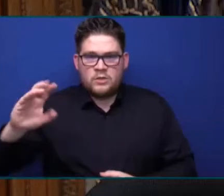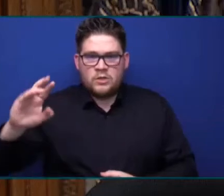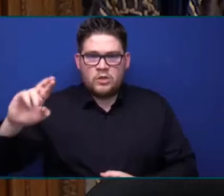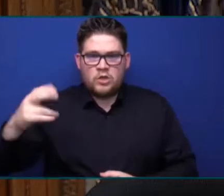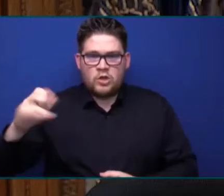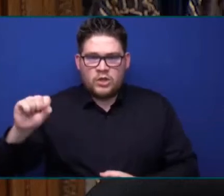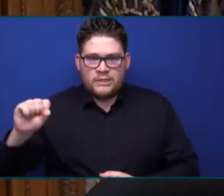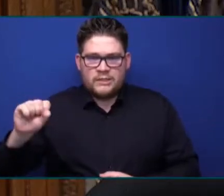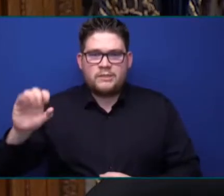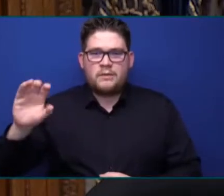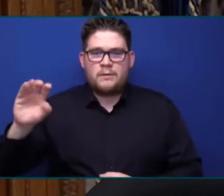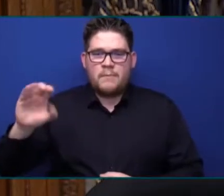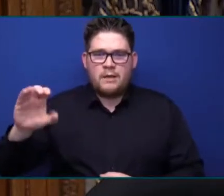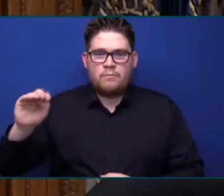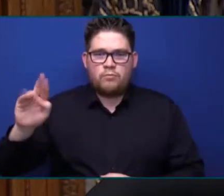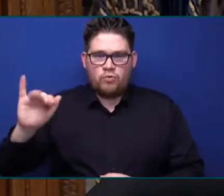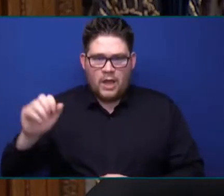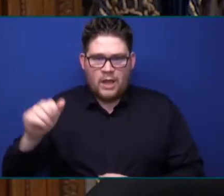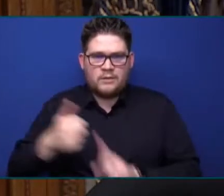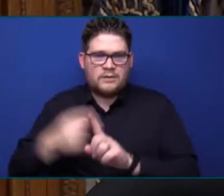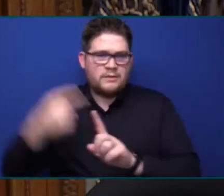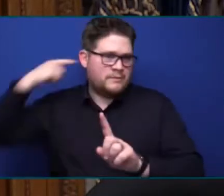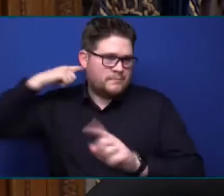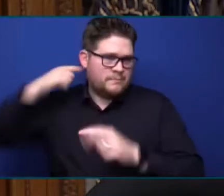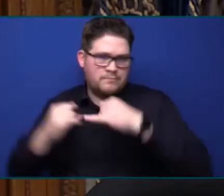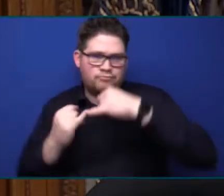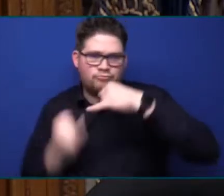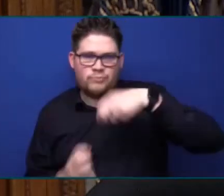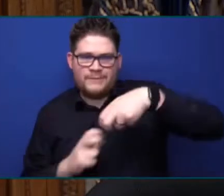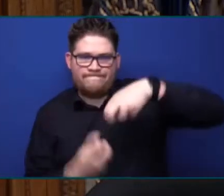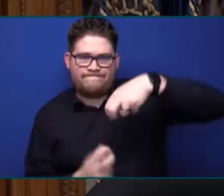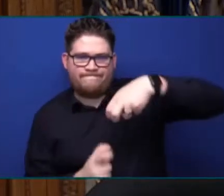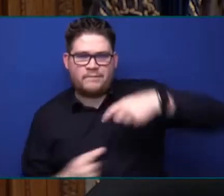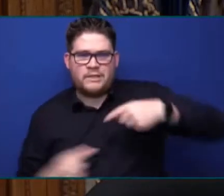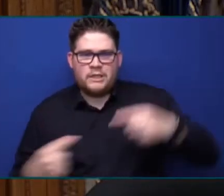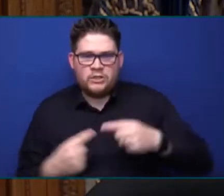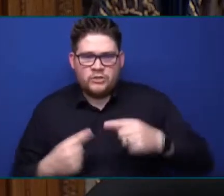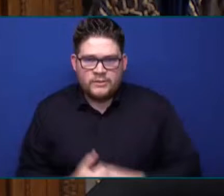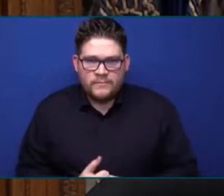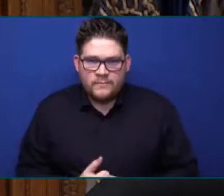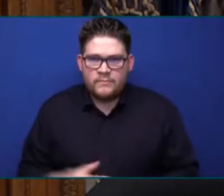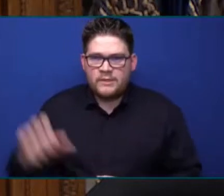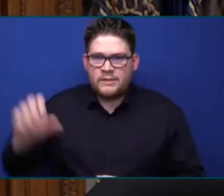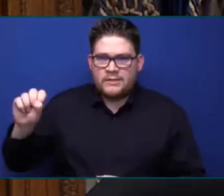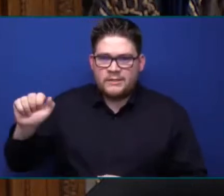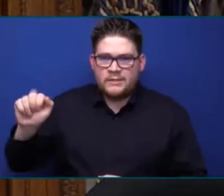Sarah McCrea from Prince George Brain Injured Group; Albert Ruel, formerly of